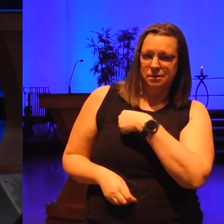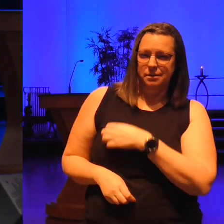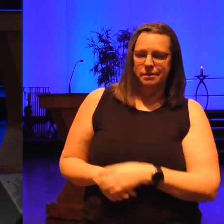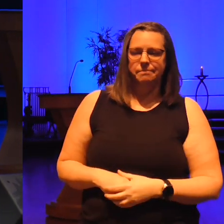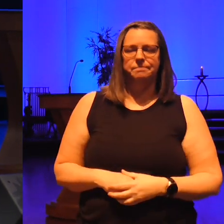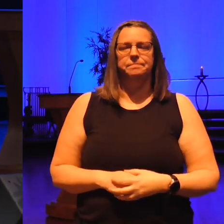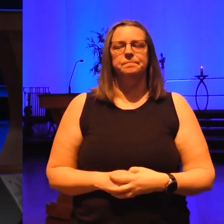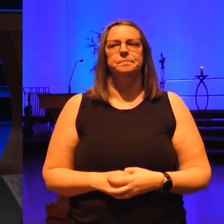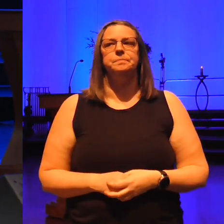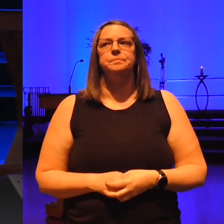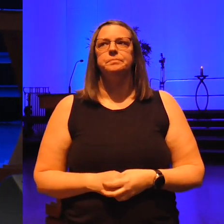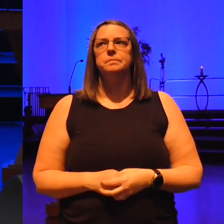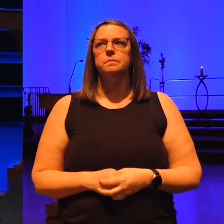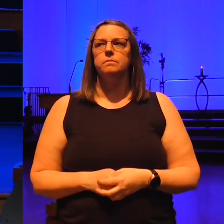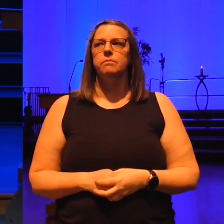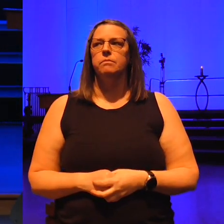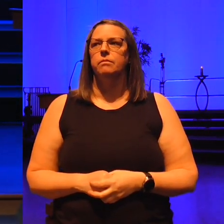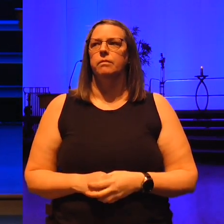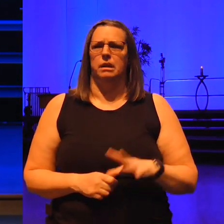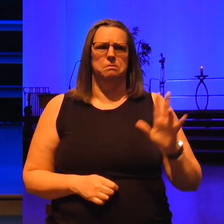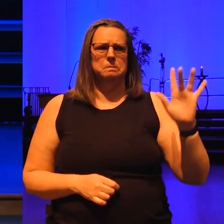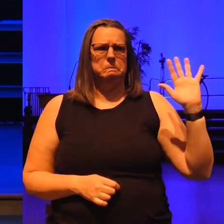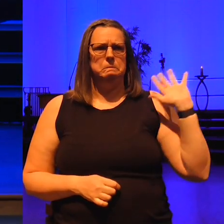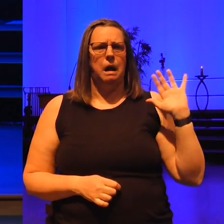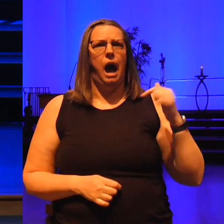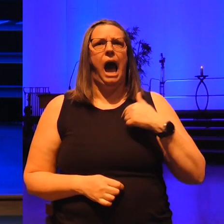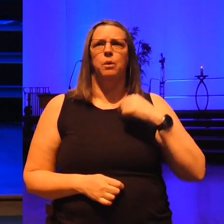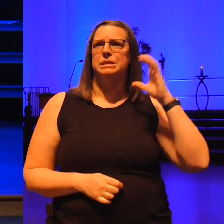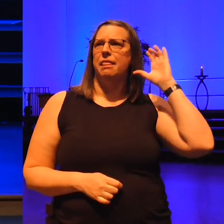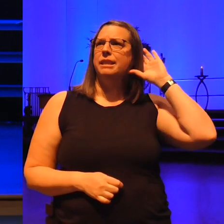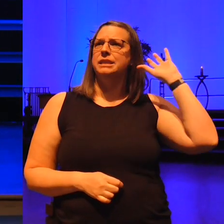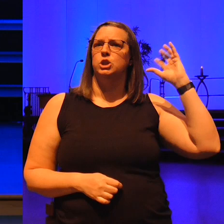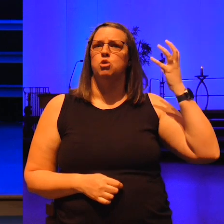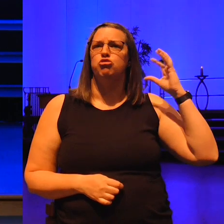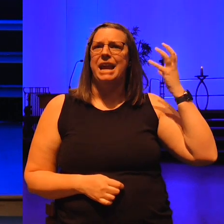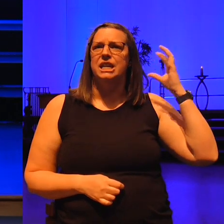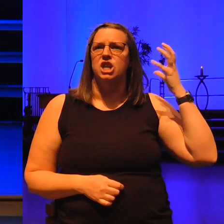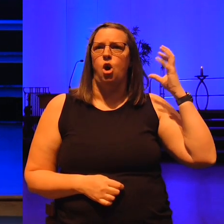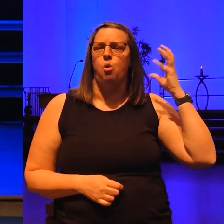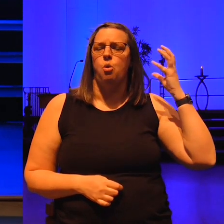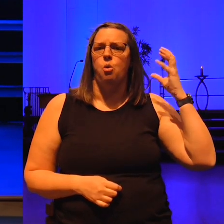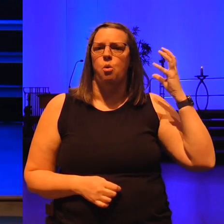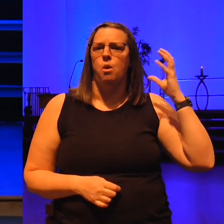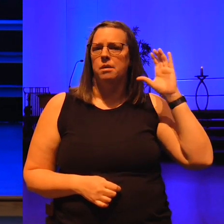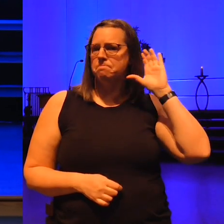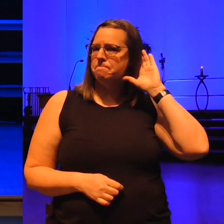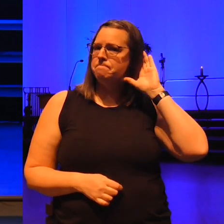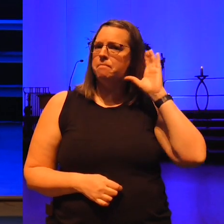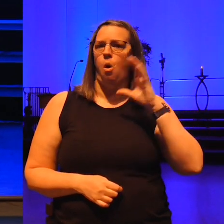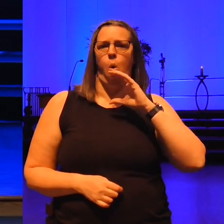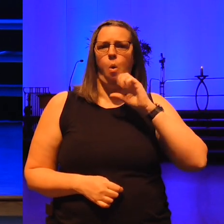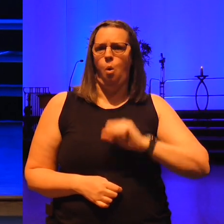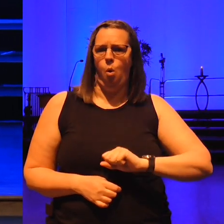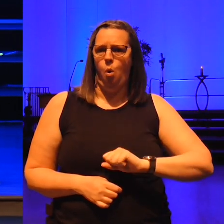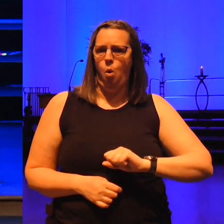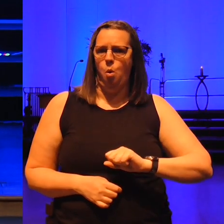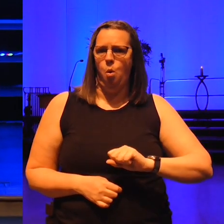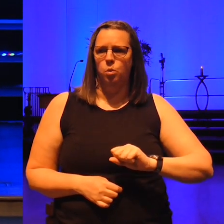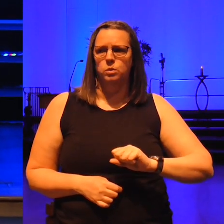was listening to a radio program uh it was an old one it was uh recorded just after the Great Swiss